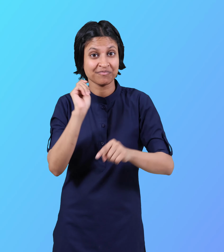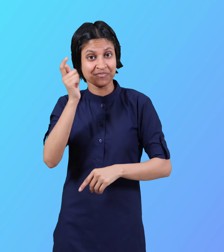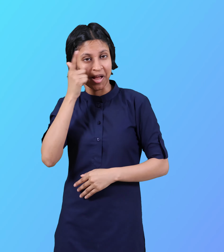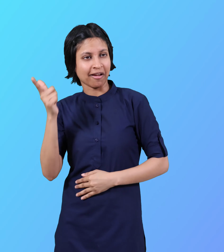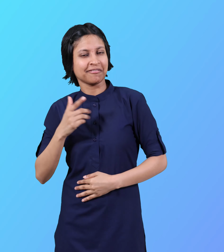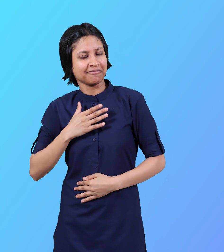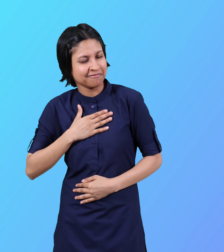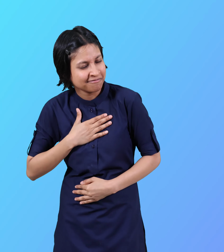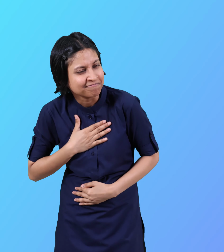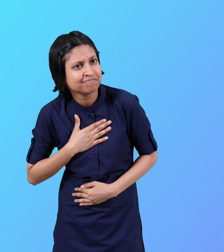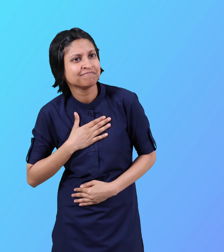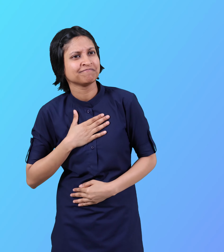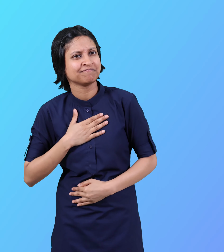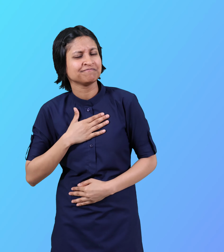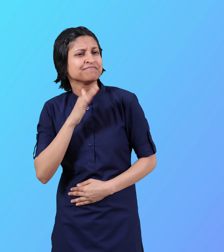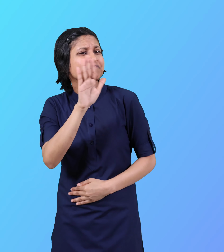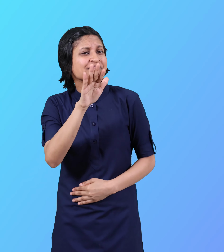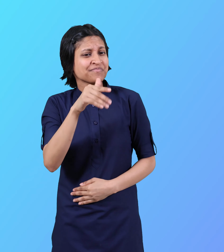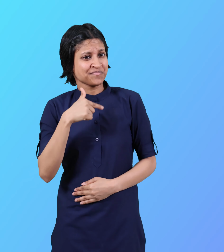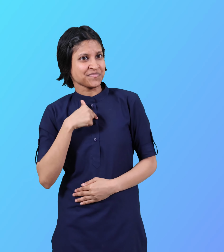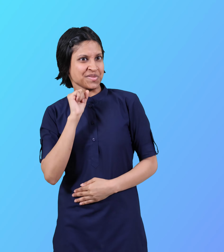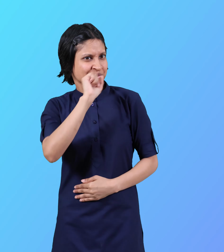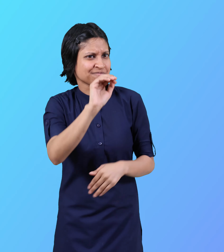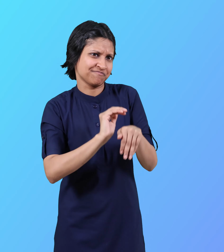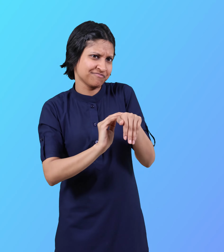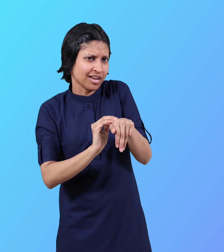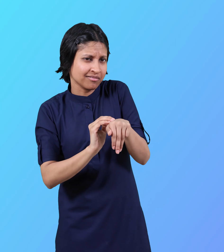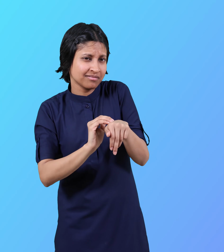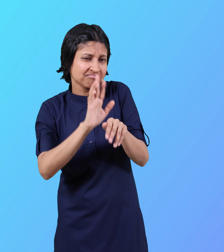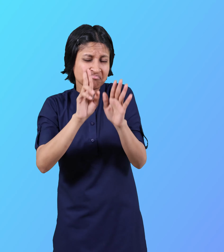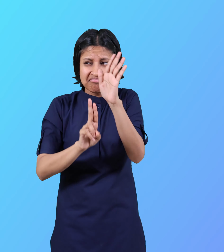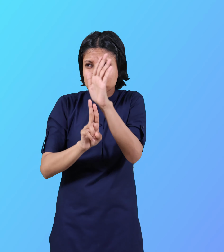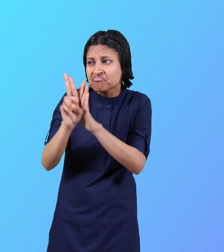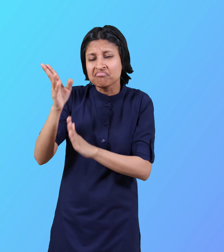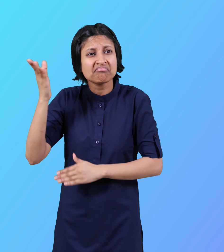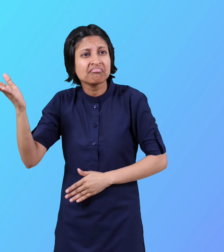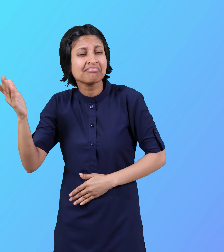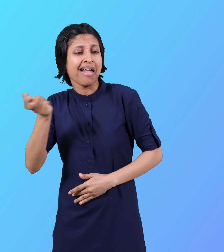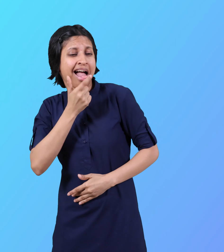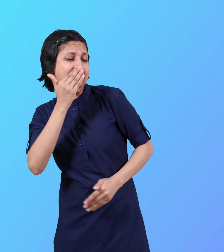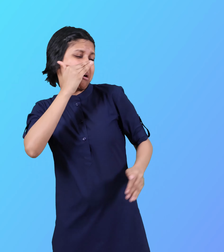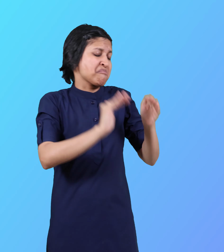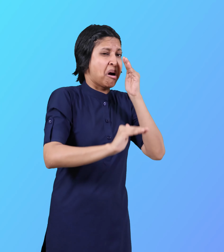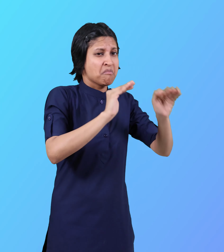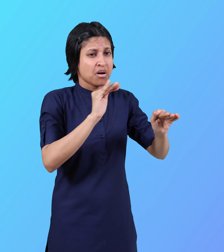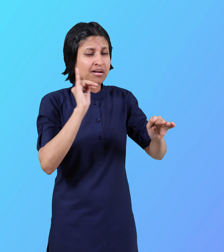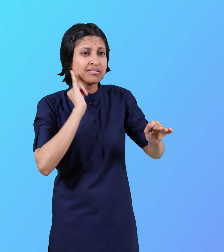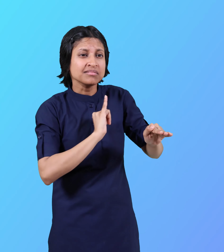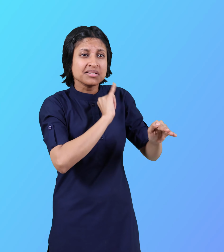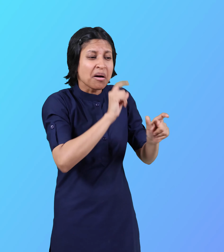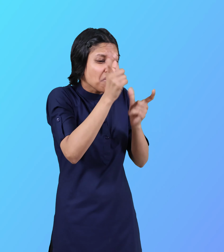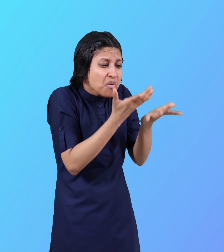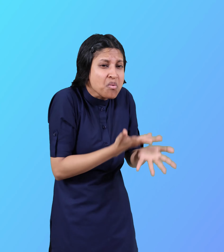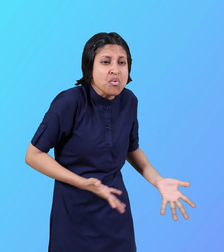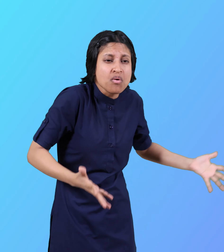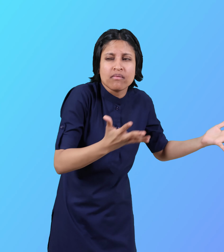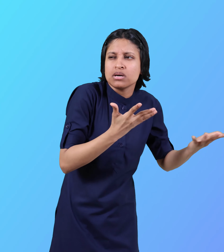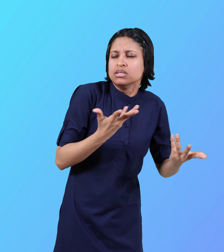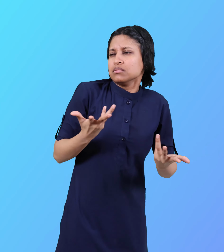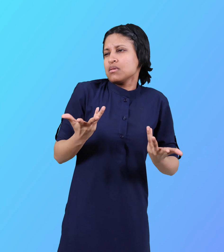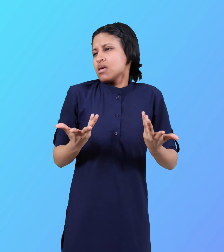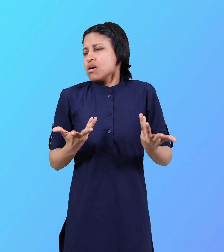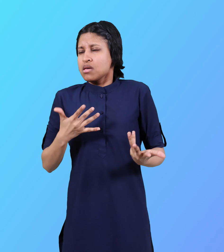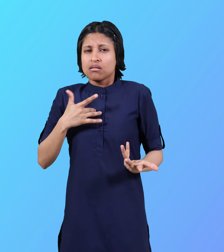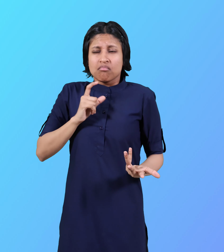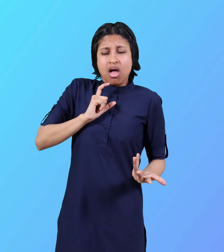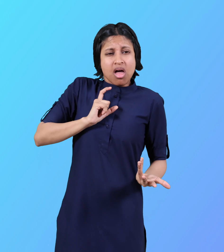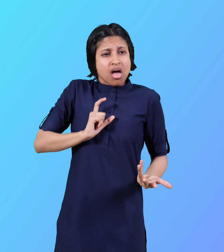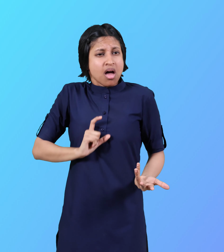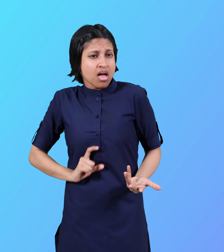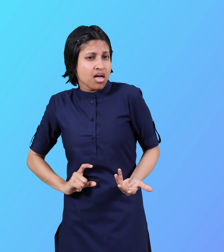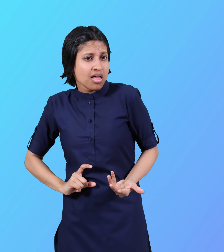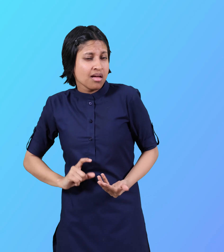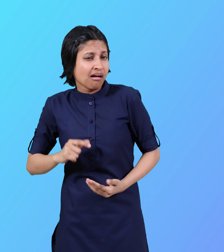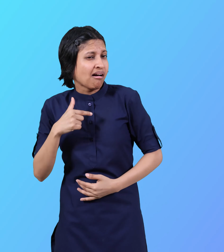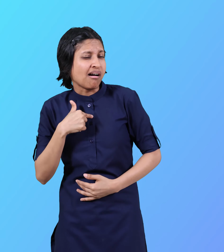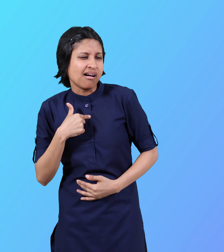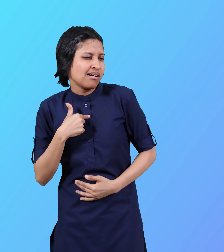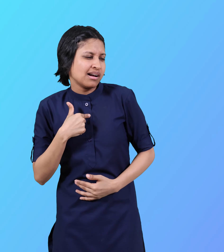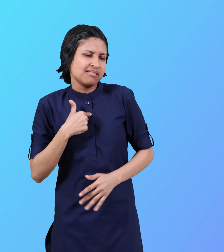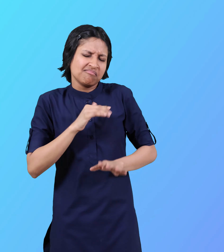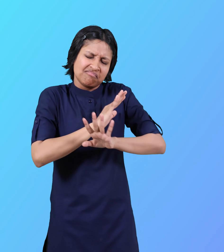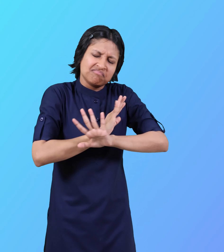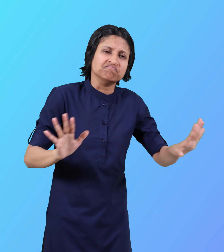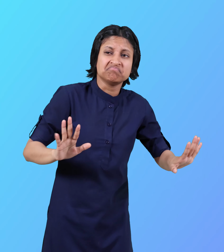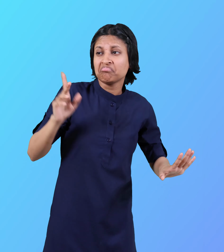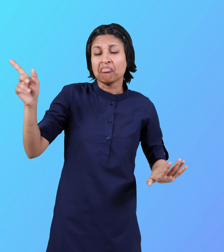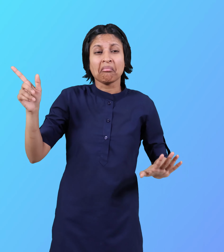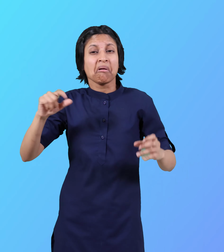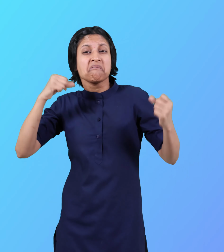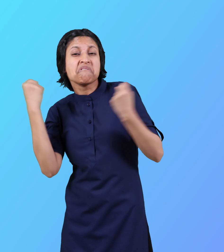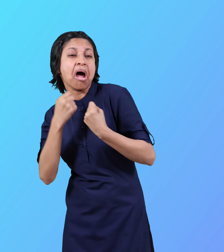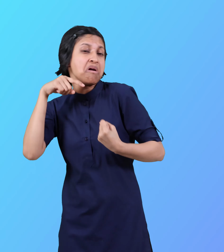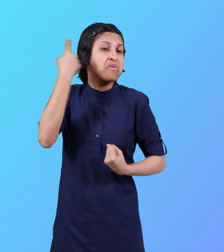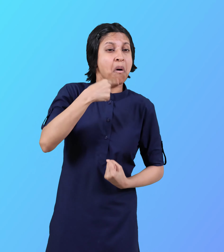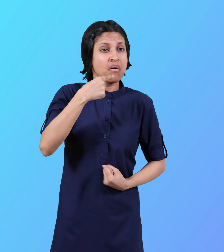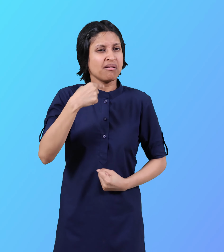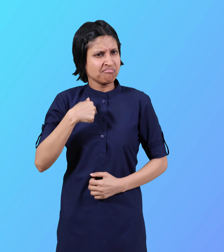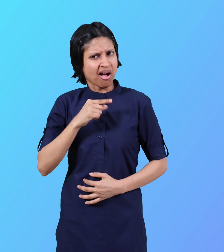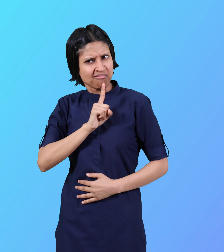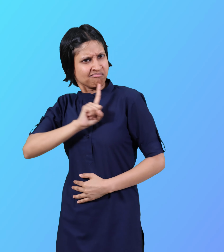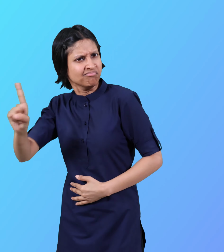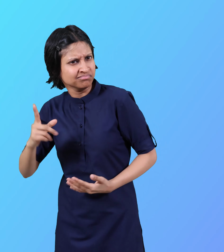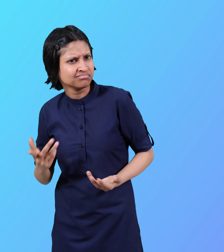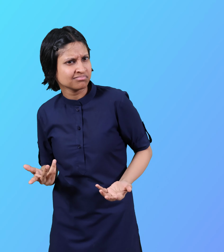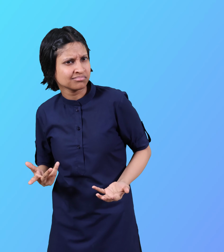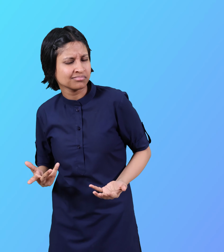David said to Saul, “People shouldn’t let Goliath discourage them. I am your servant, so I will go and fight this Philistine.”